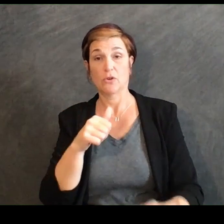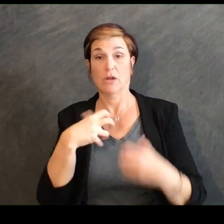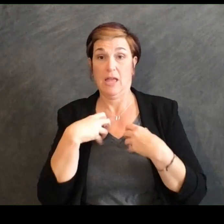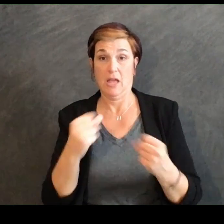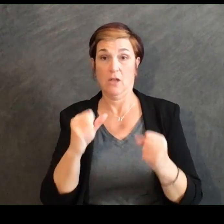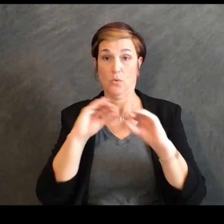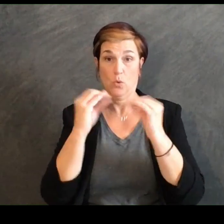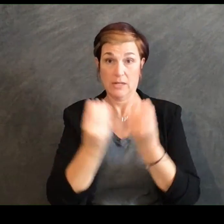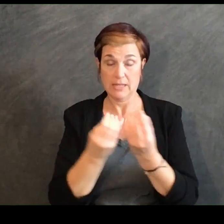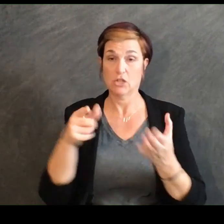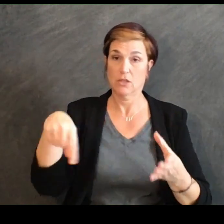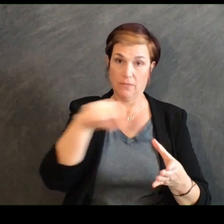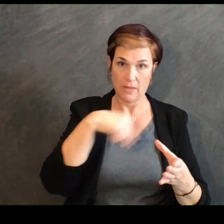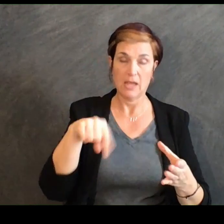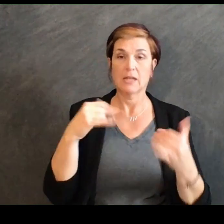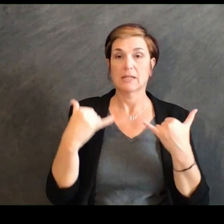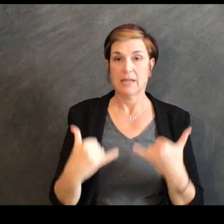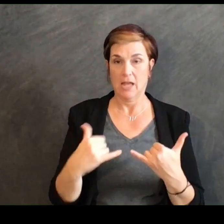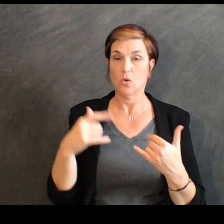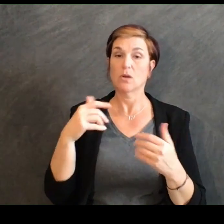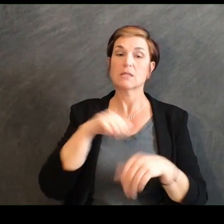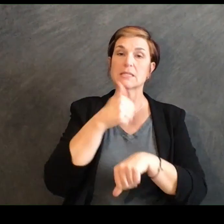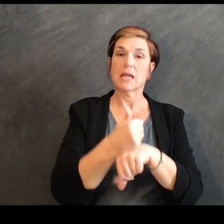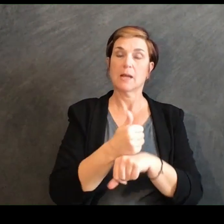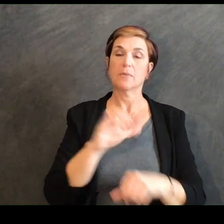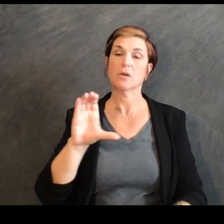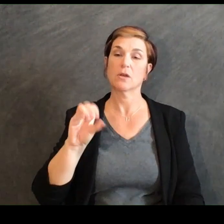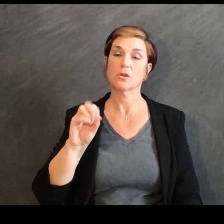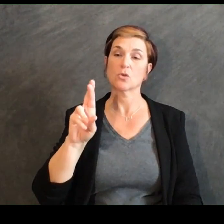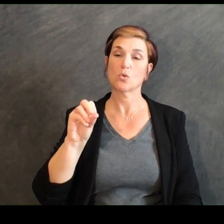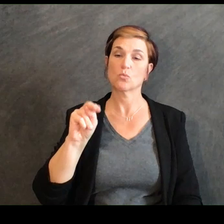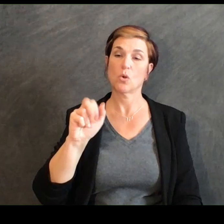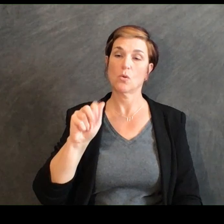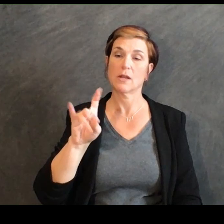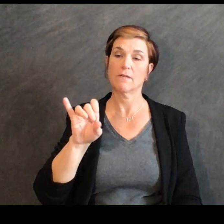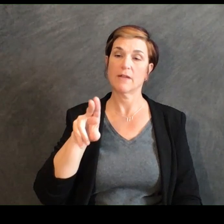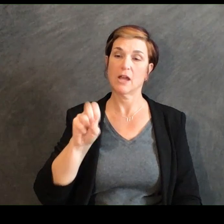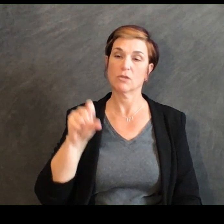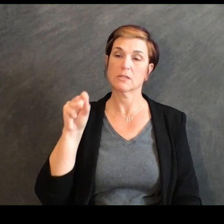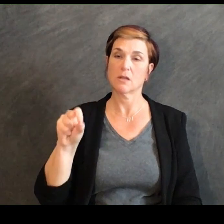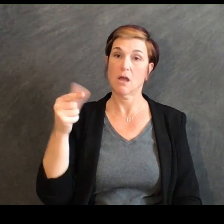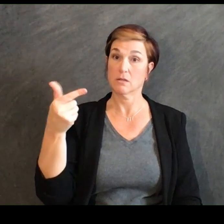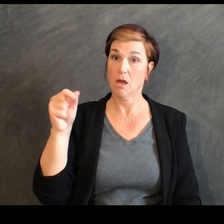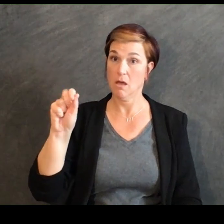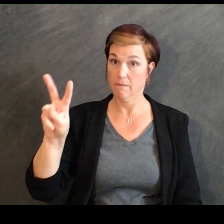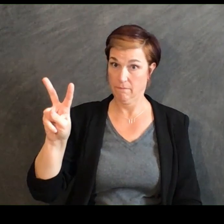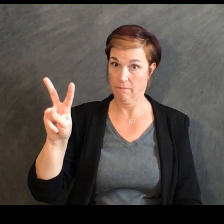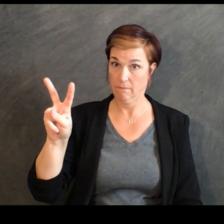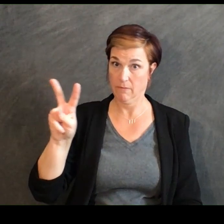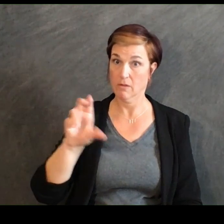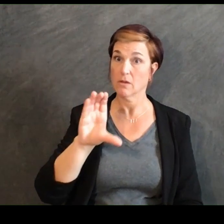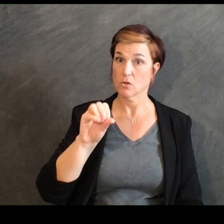its coronavirus dot-gov and it's very very heavily used right now I will say